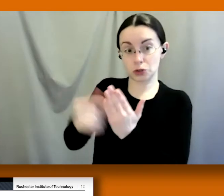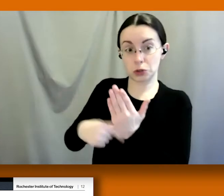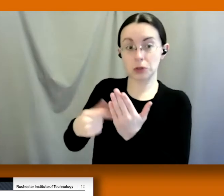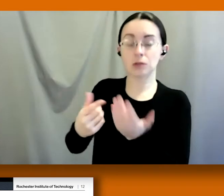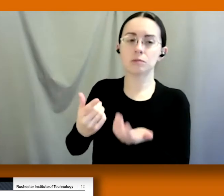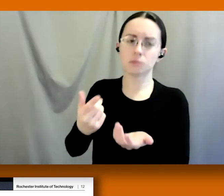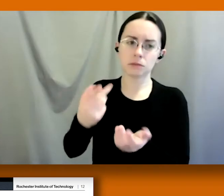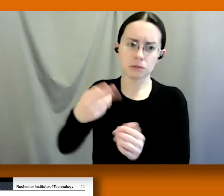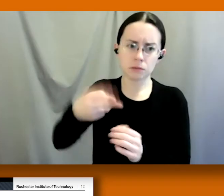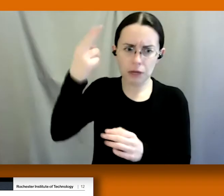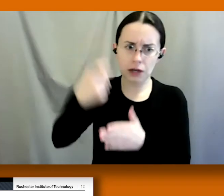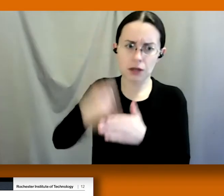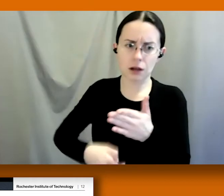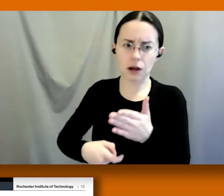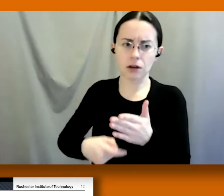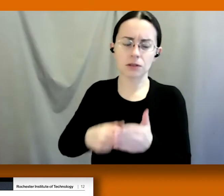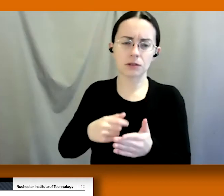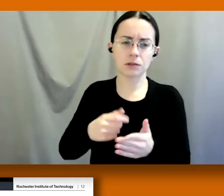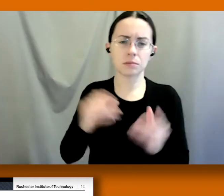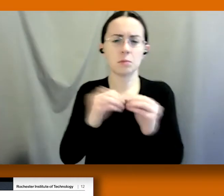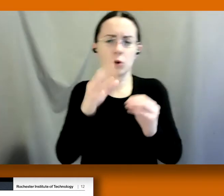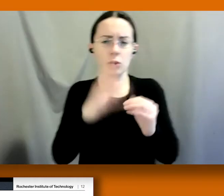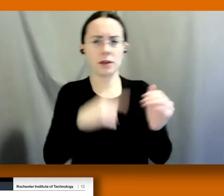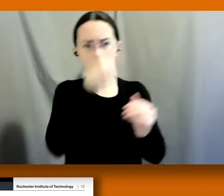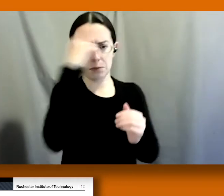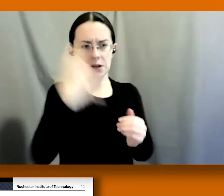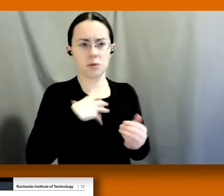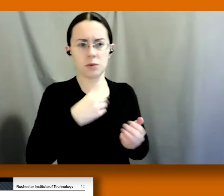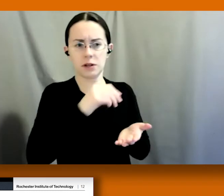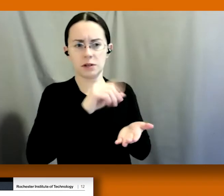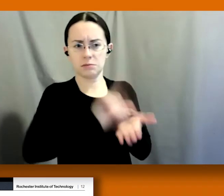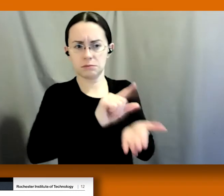than just black and white. Um, so you should do a little bit of research